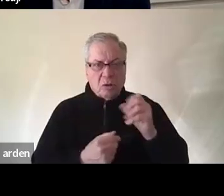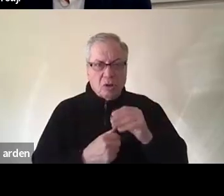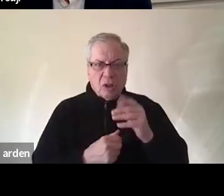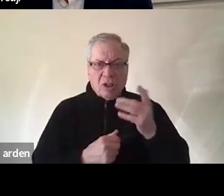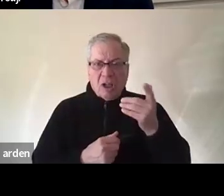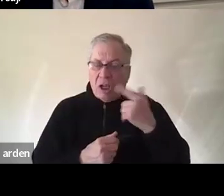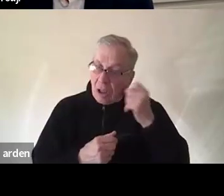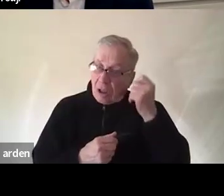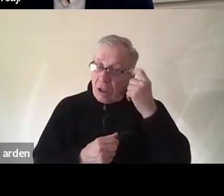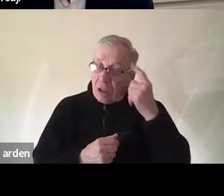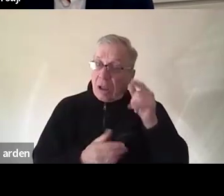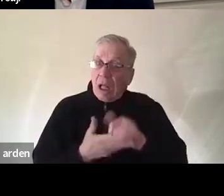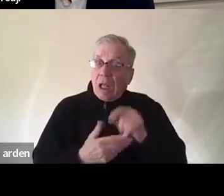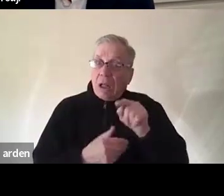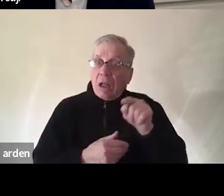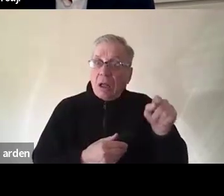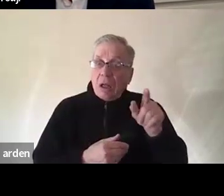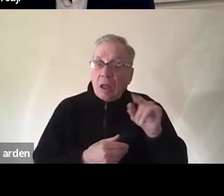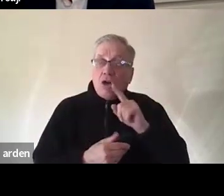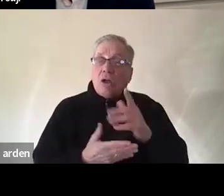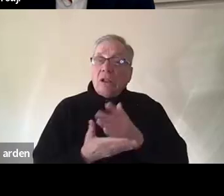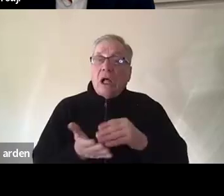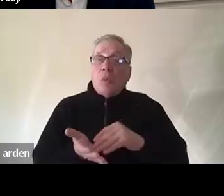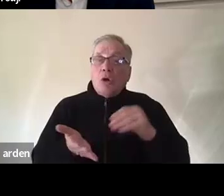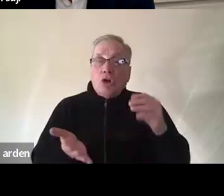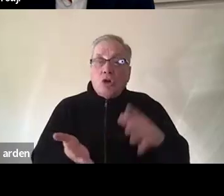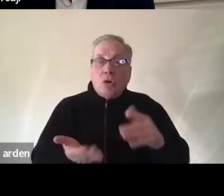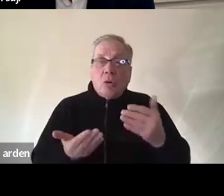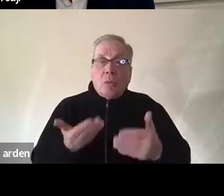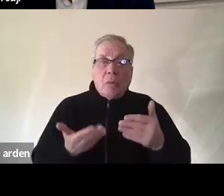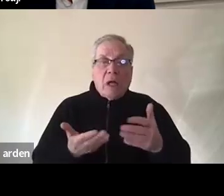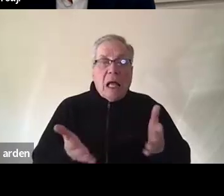so as long as some students had an EFC that was